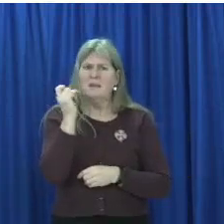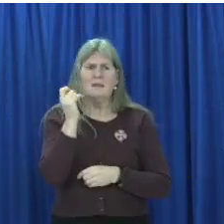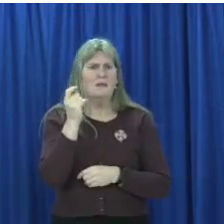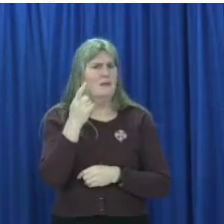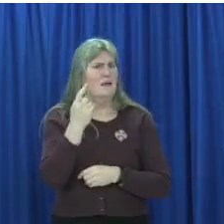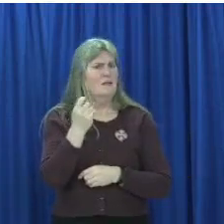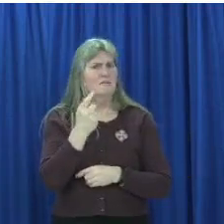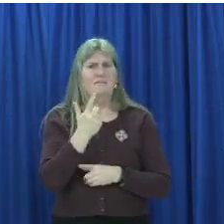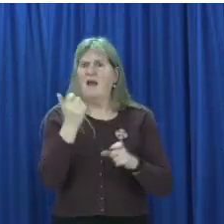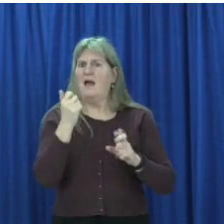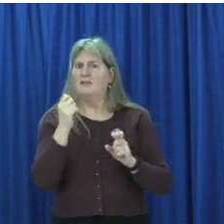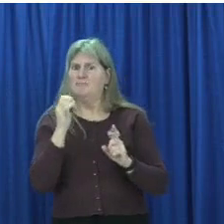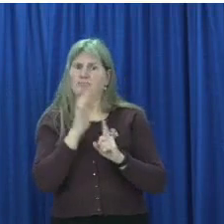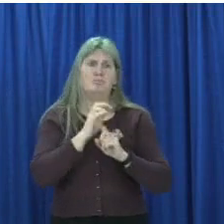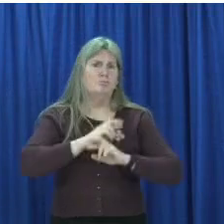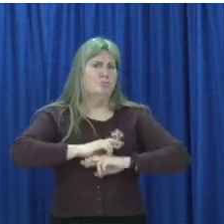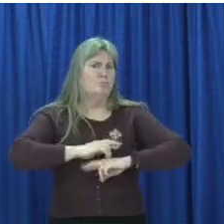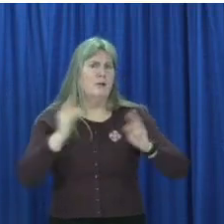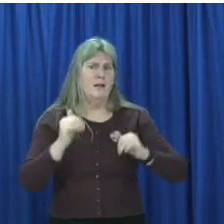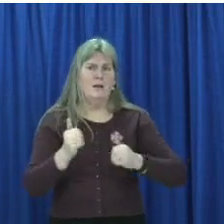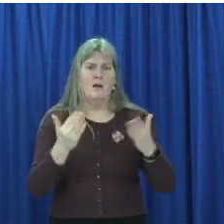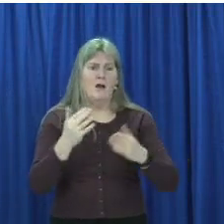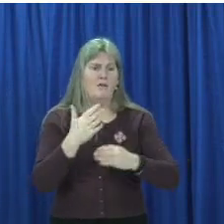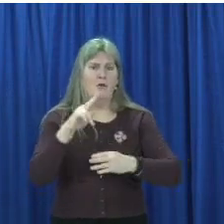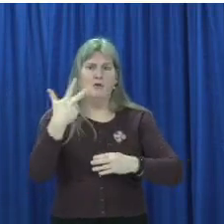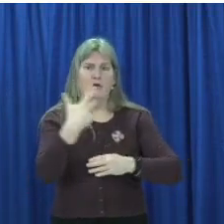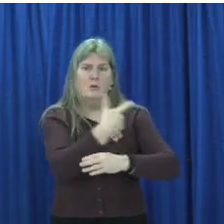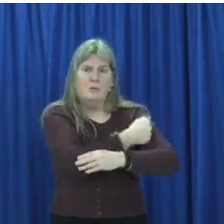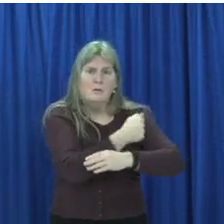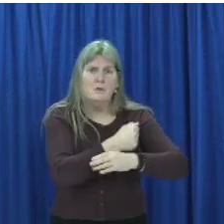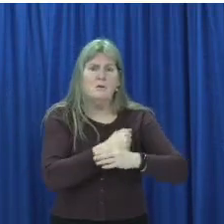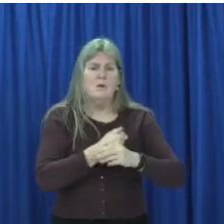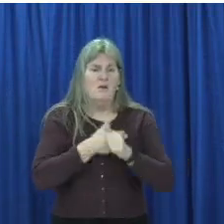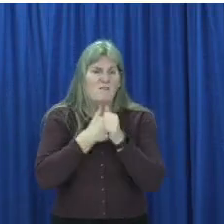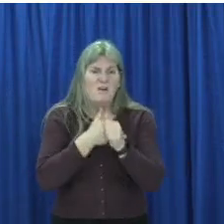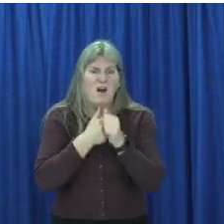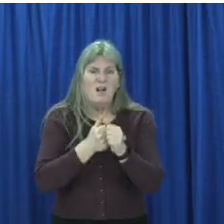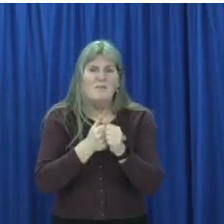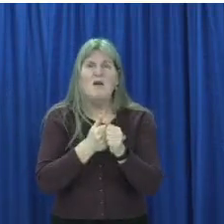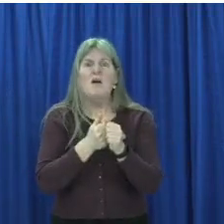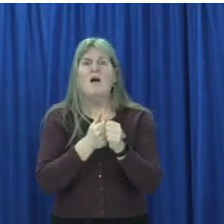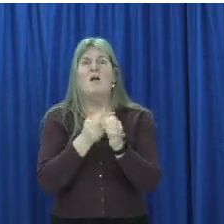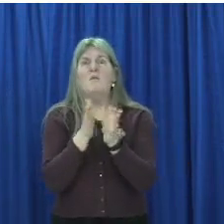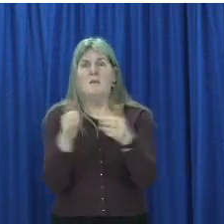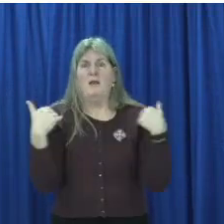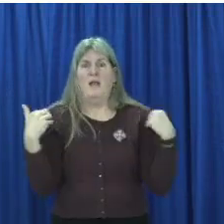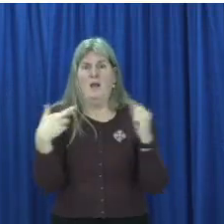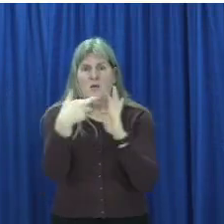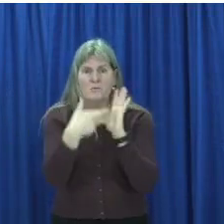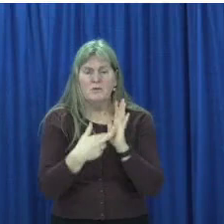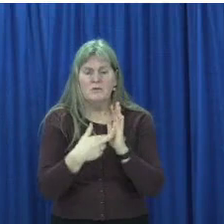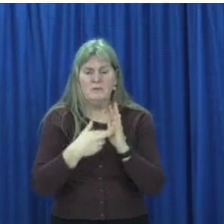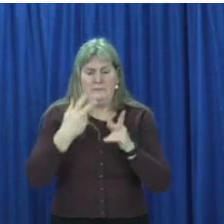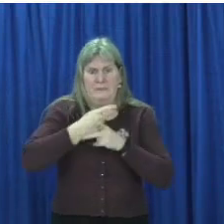offering boosters, people really following those public health measures, protecting those people who are vulnerable, and all of these things have